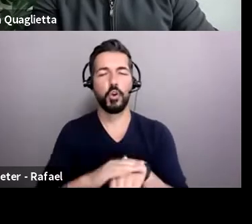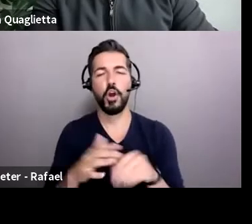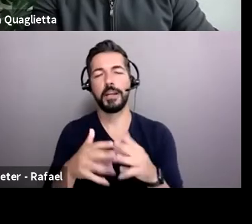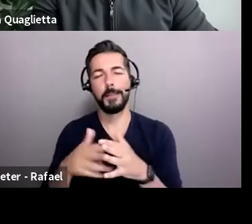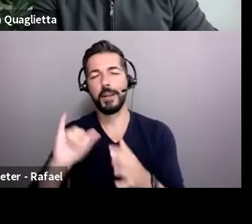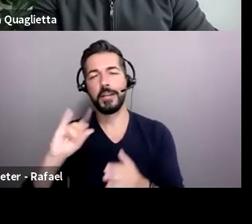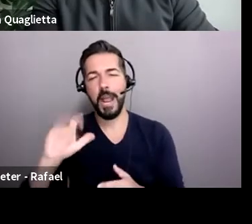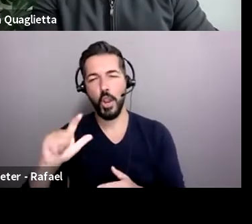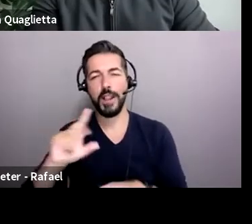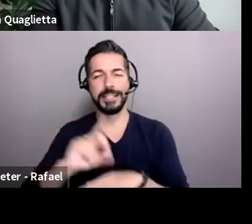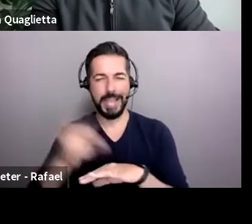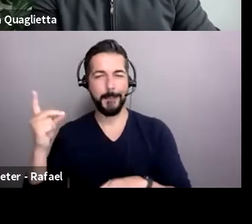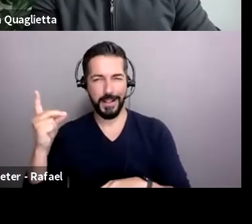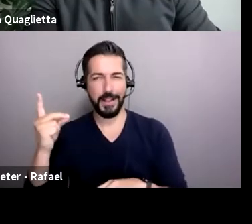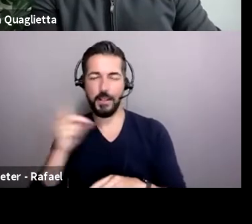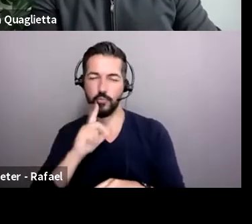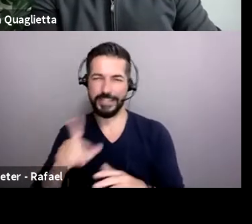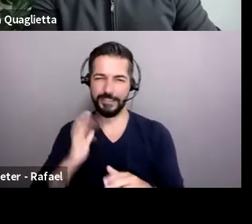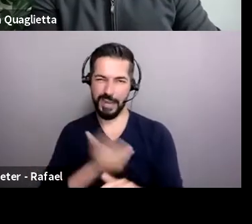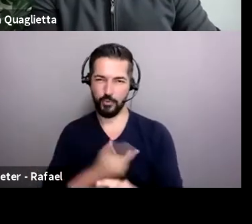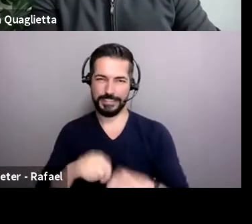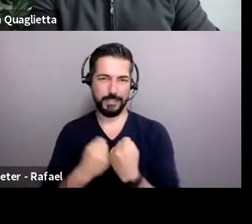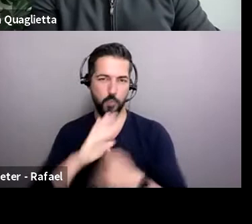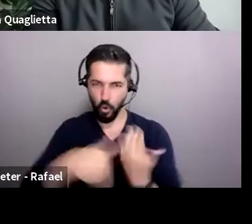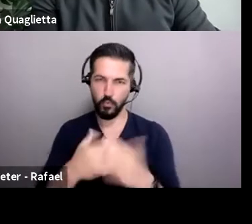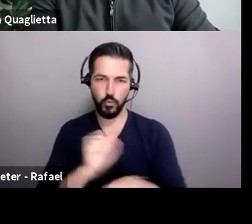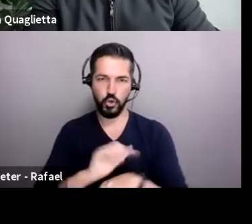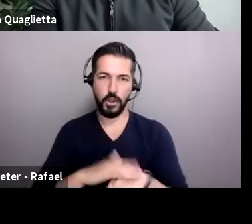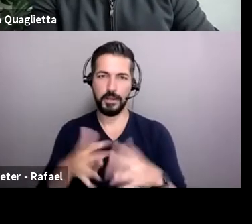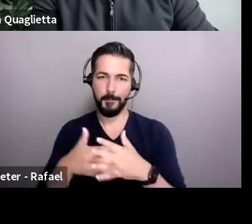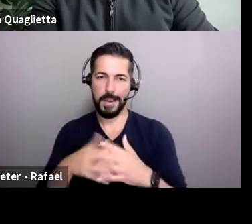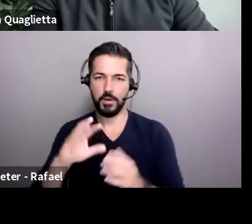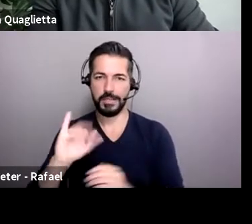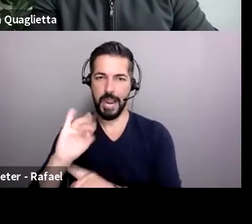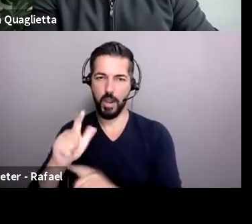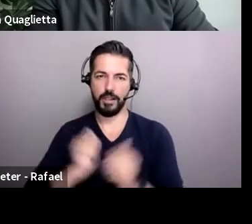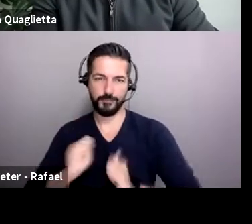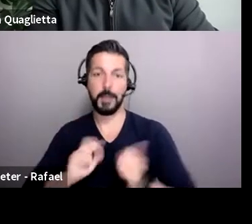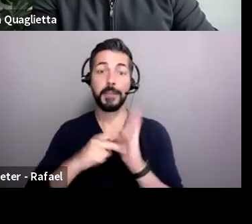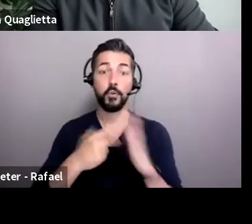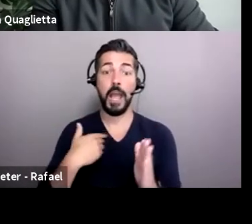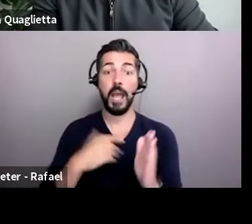team really came from American Idol. Would you have the launch date and then you might have a